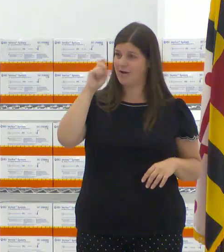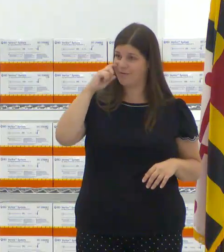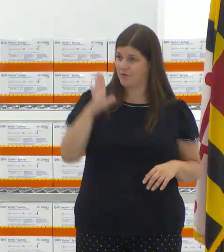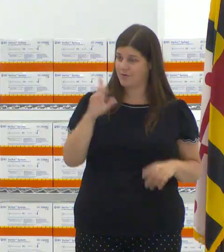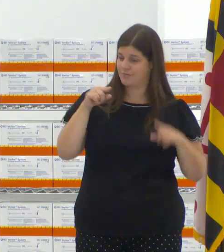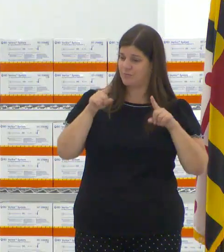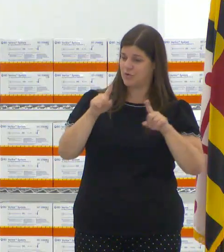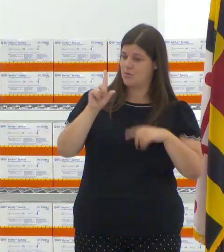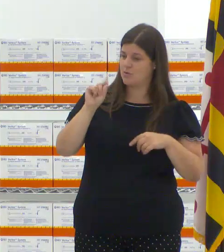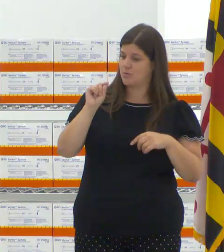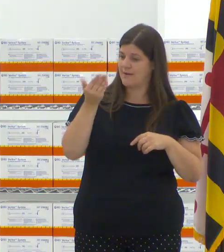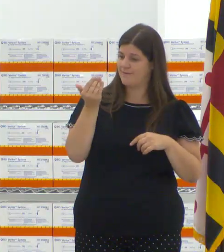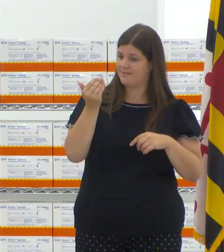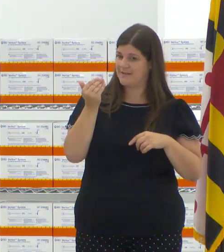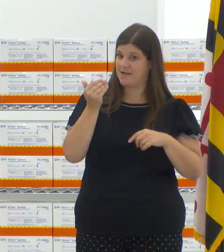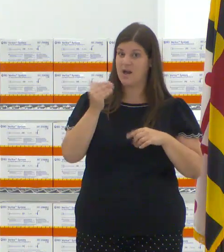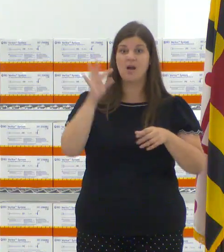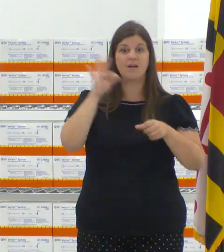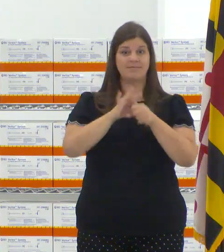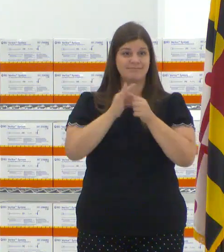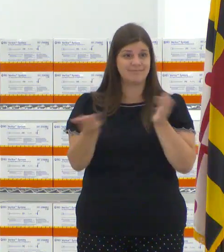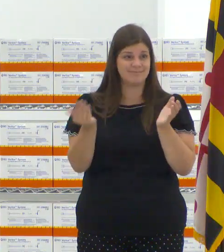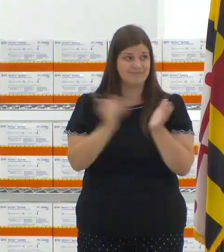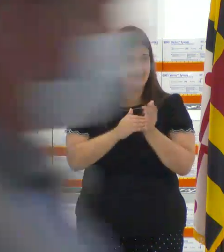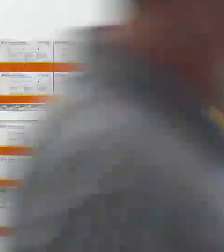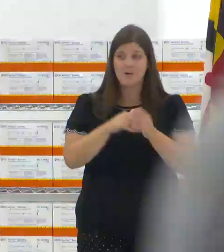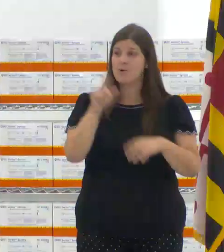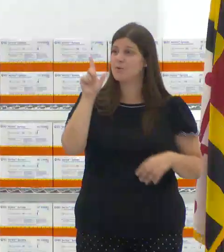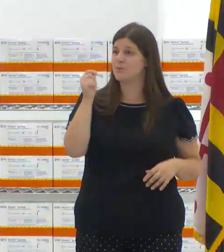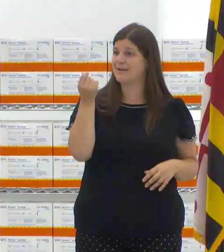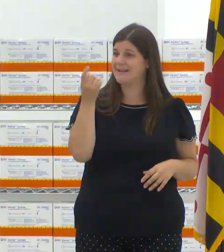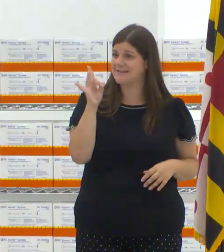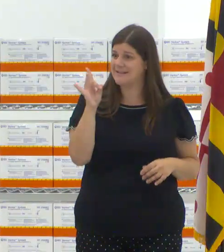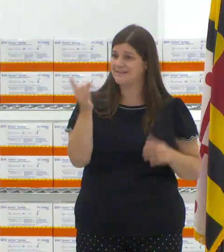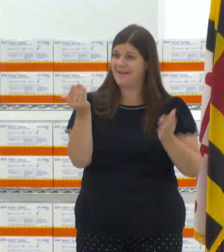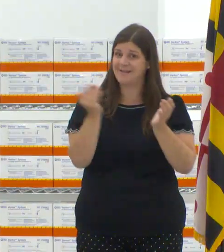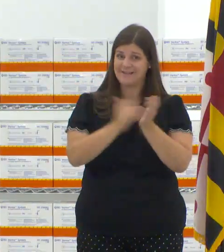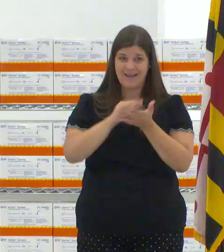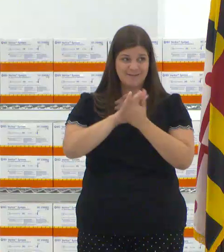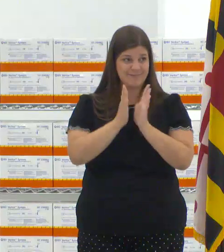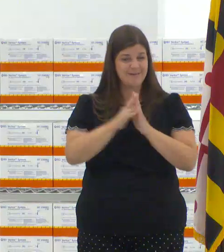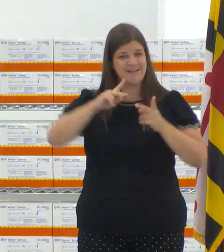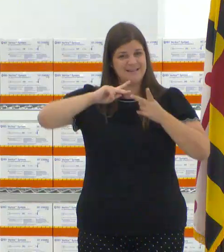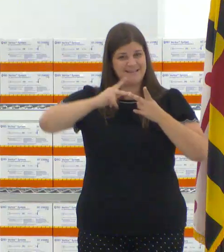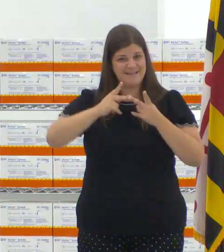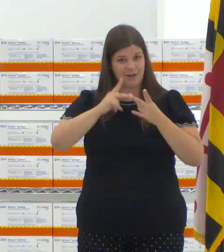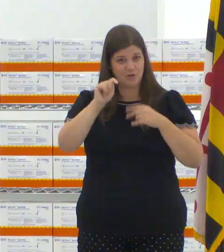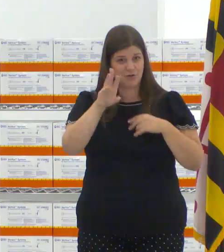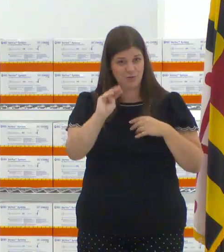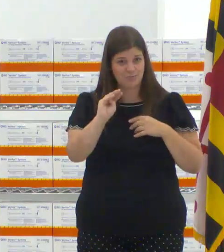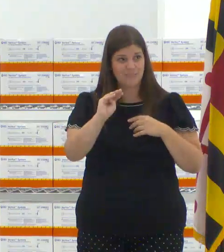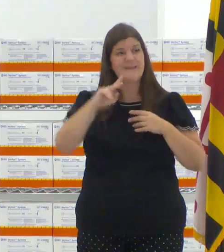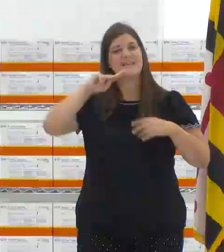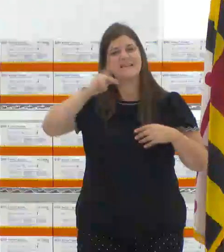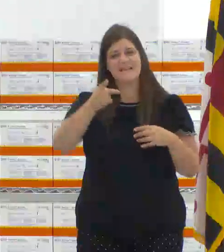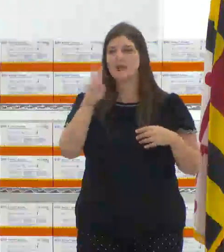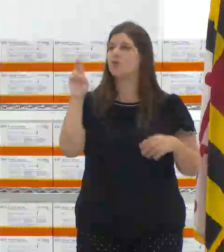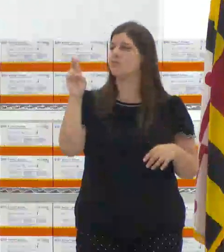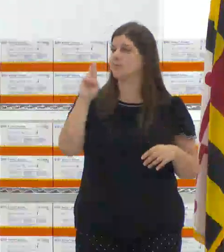And that includes about 50 percent of nursing homes right here in the state of Maryland. Over the last six months we've been